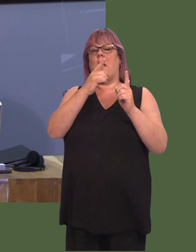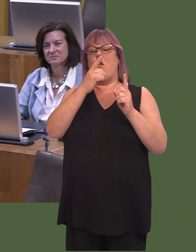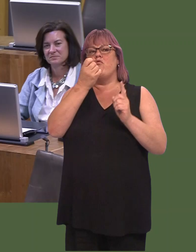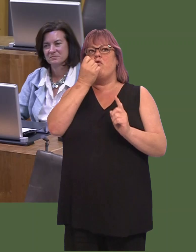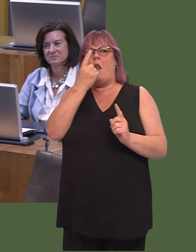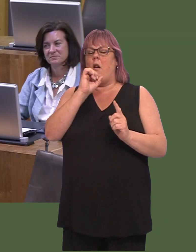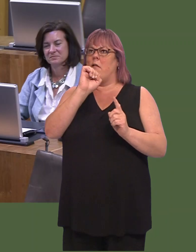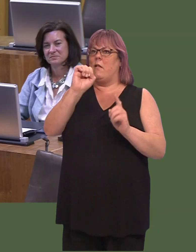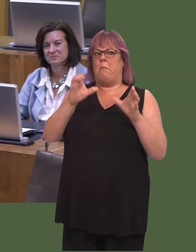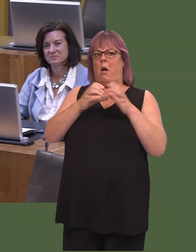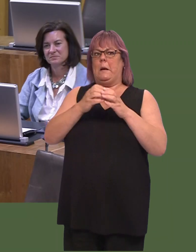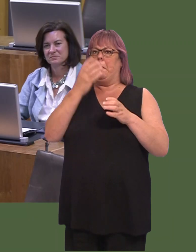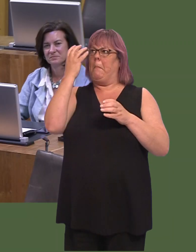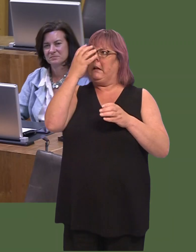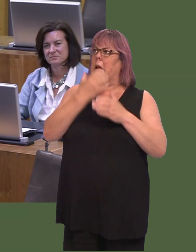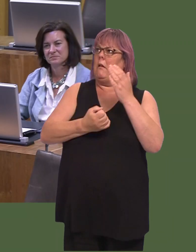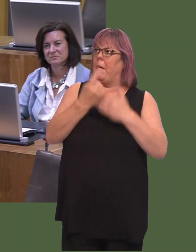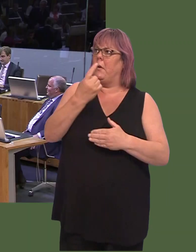his party's mistakes of the past.